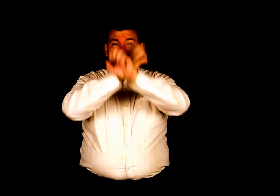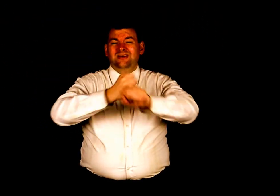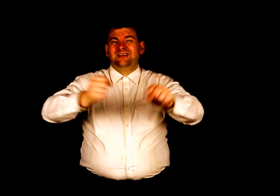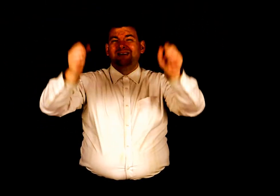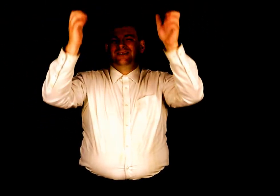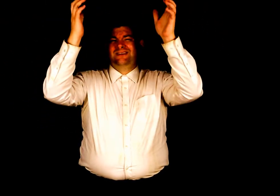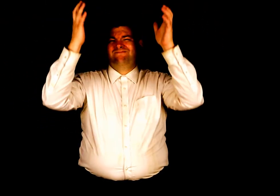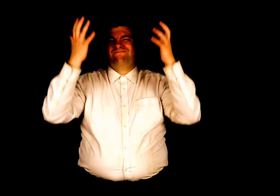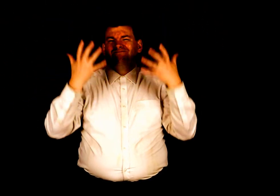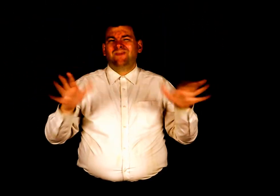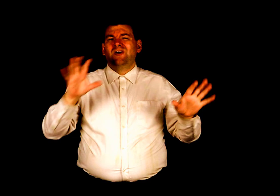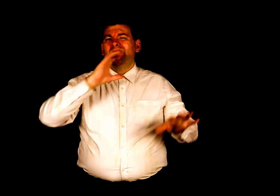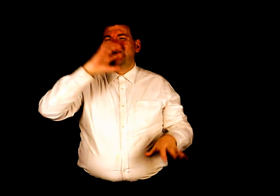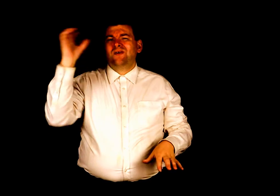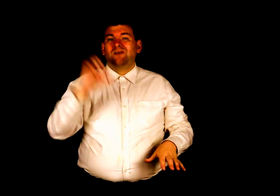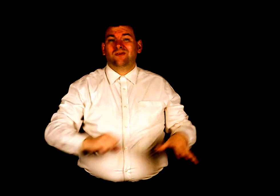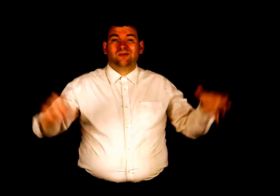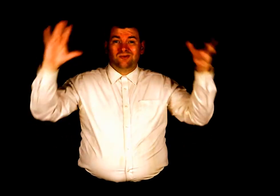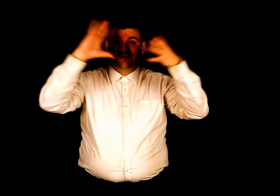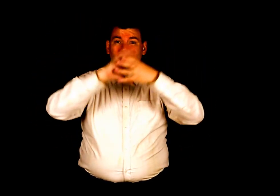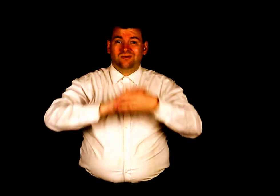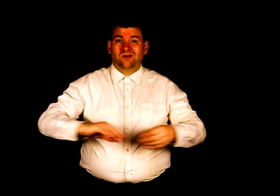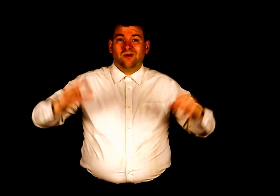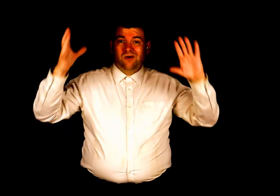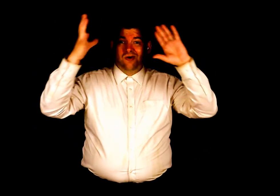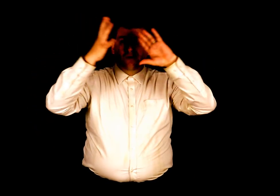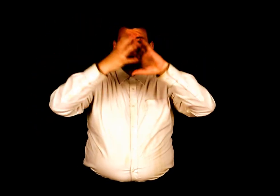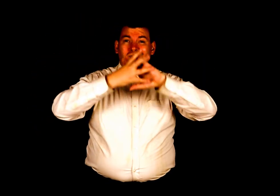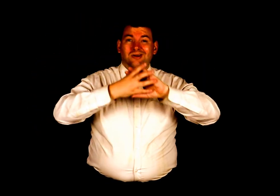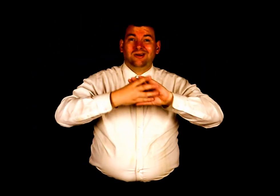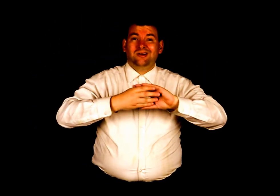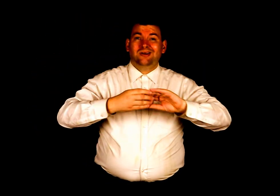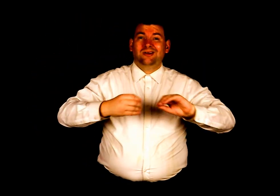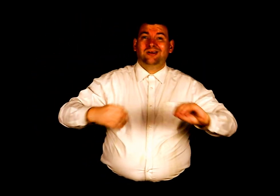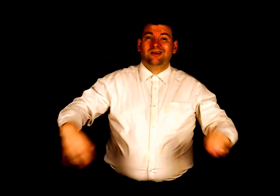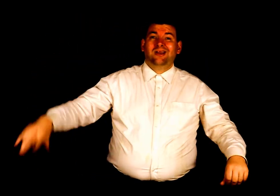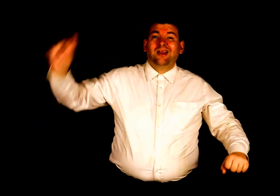redemptions old story